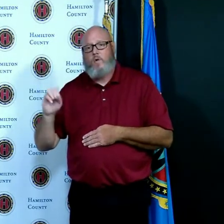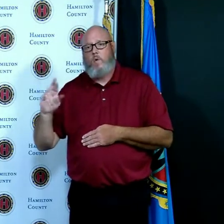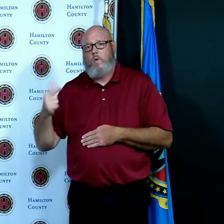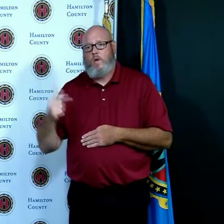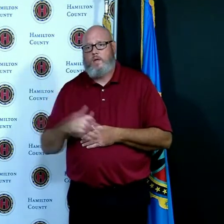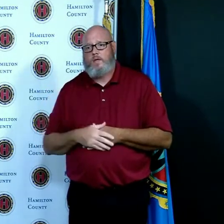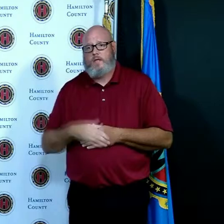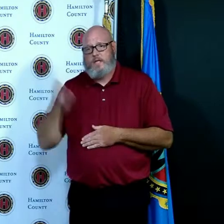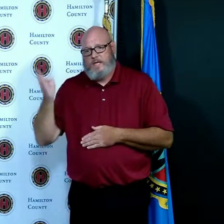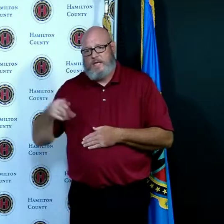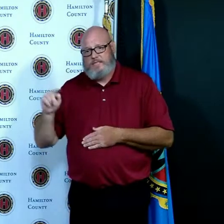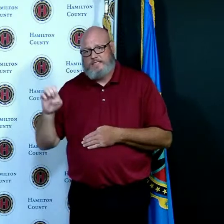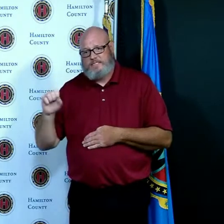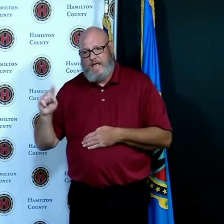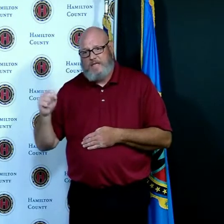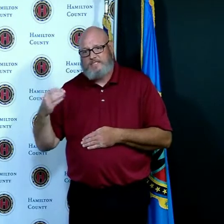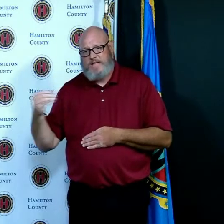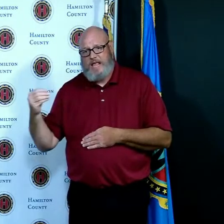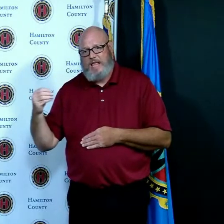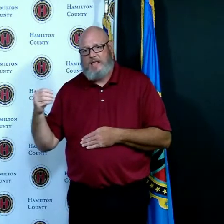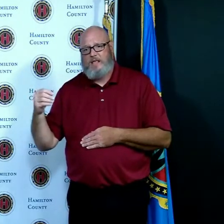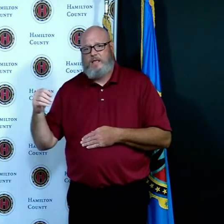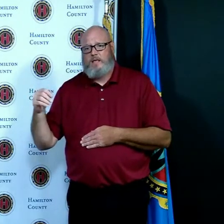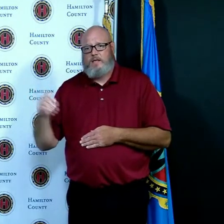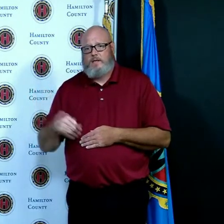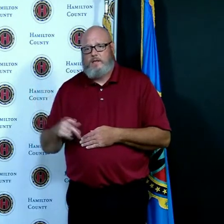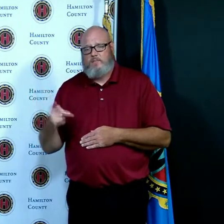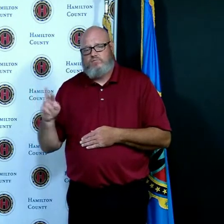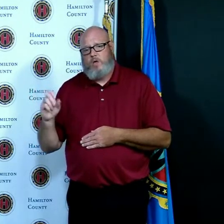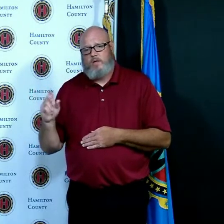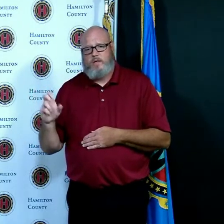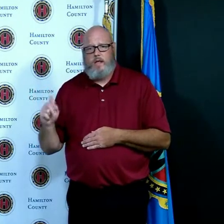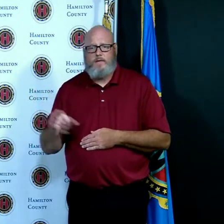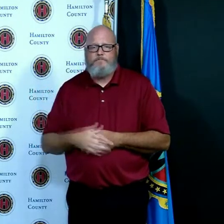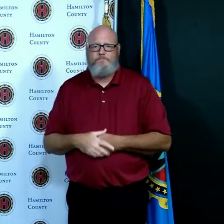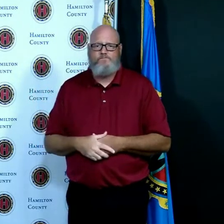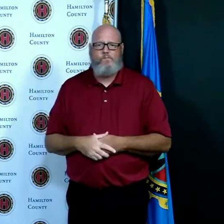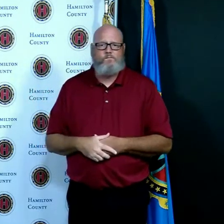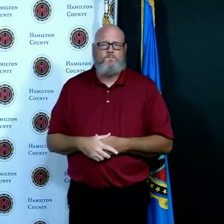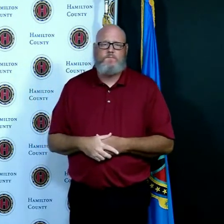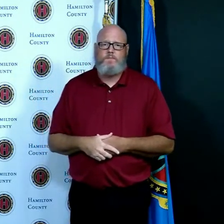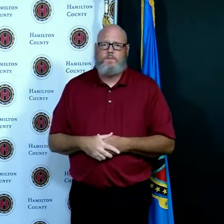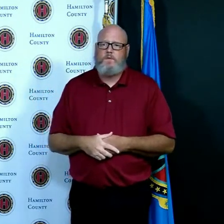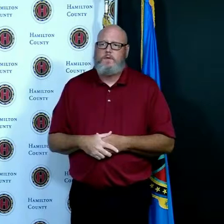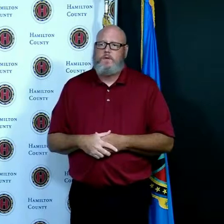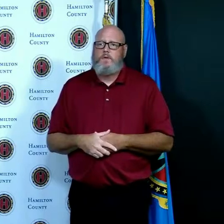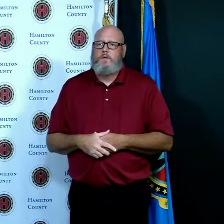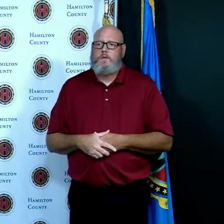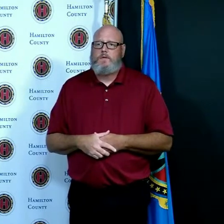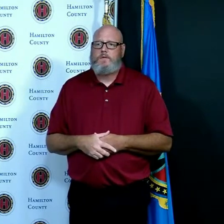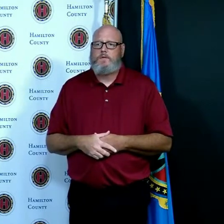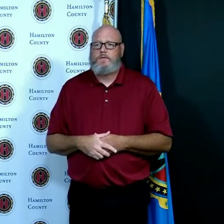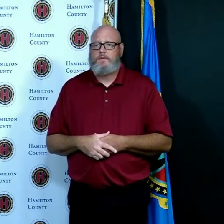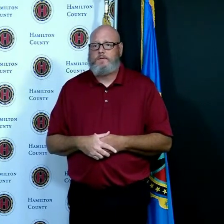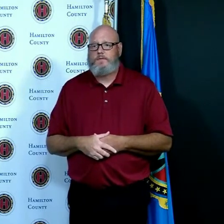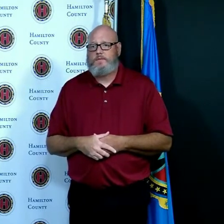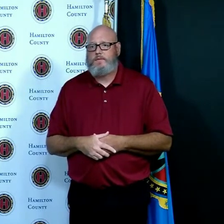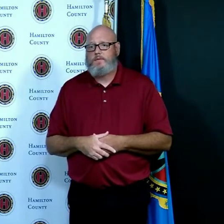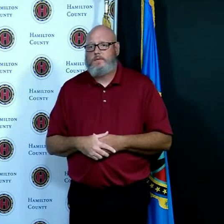need that you feel is unmet for your organization or community you can request a specific testing via that site as well